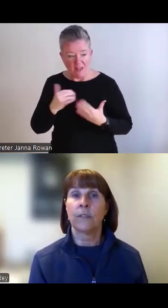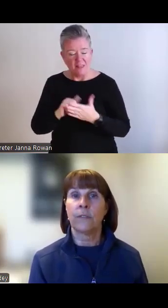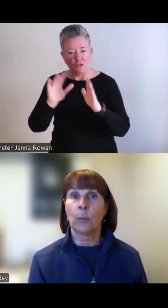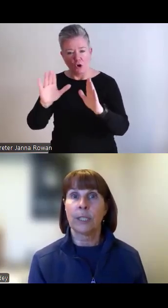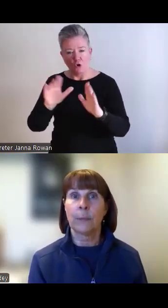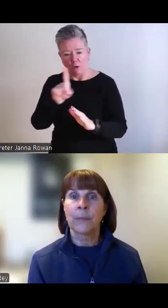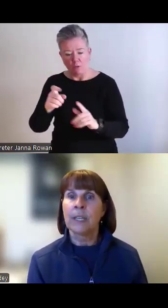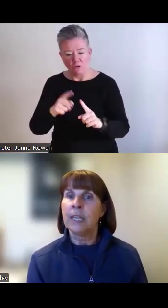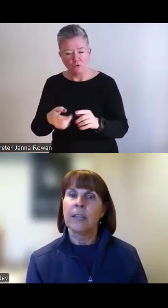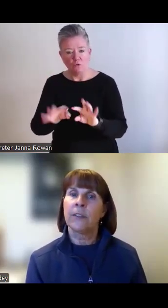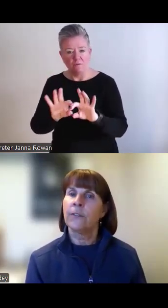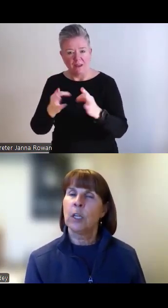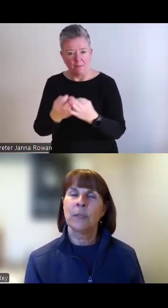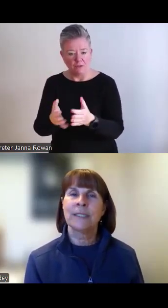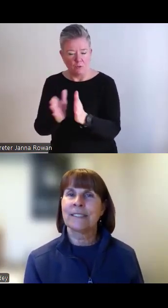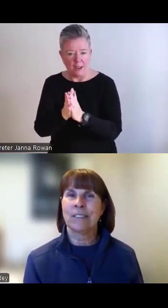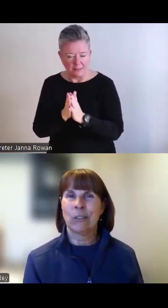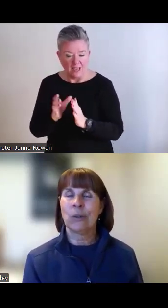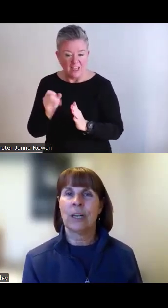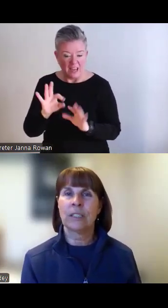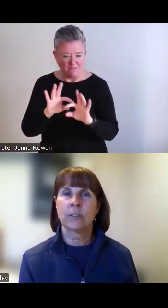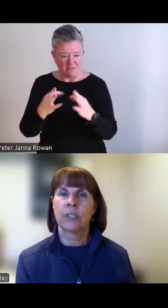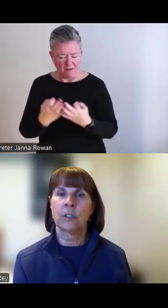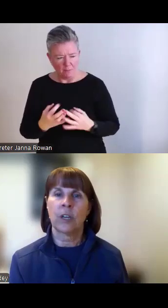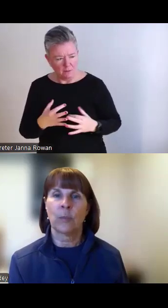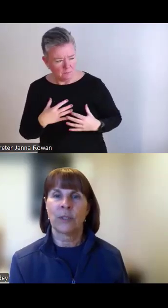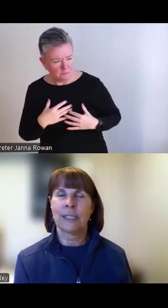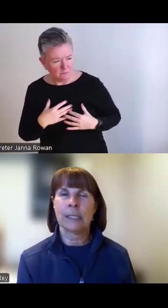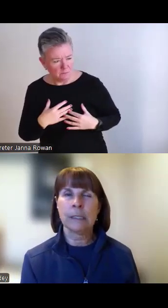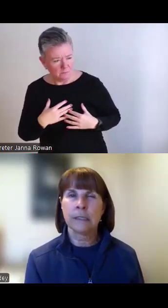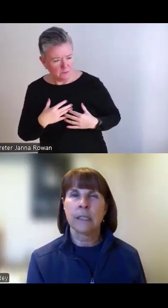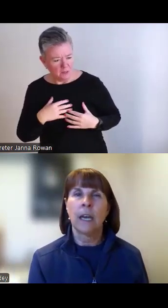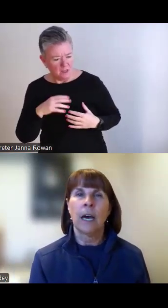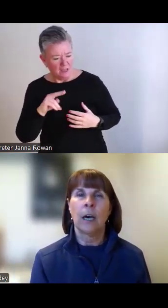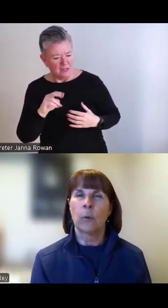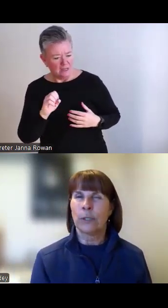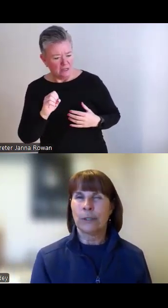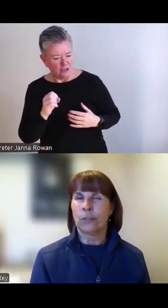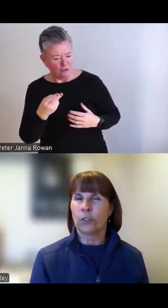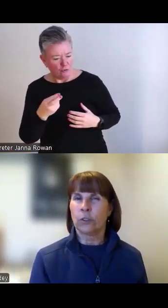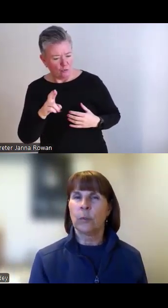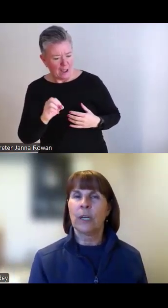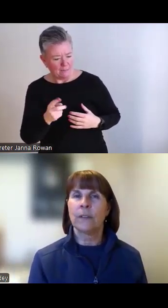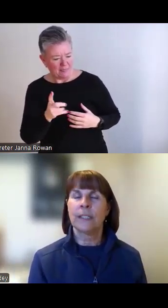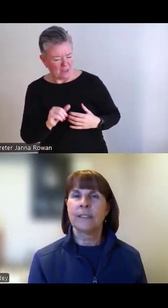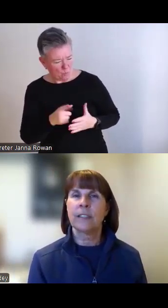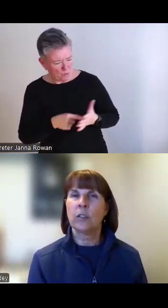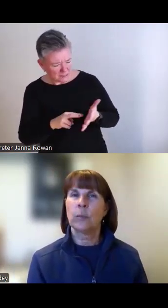for the family. If the family doesn't know what auditory neuropathy is, or isn't sure about this,